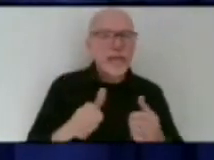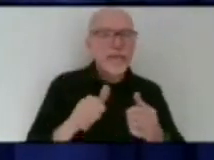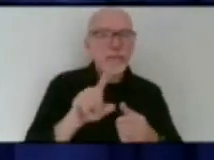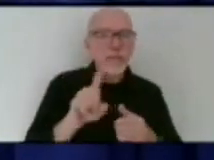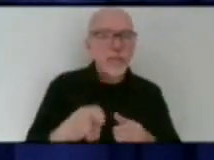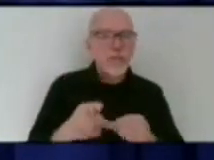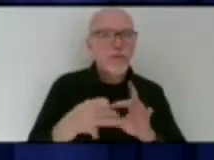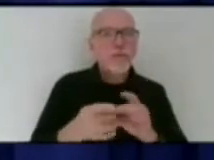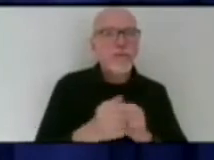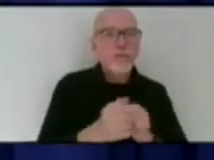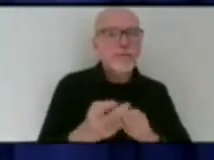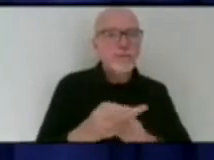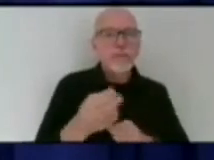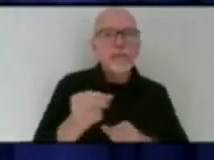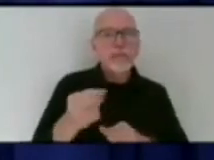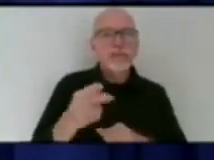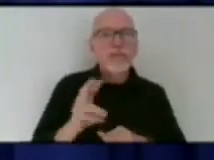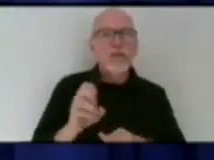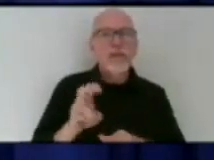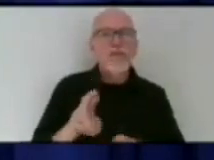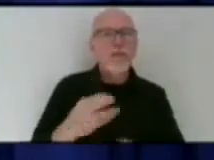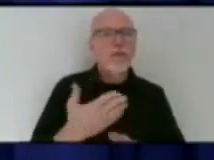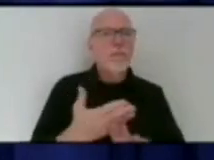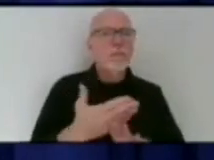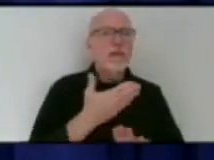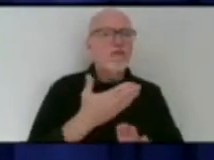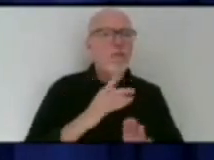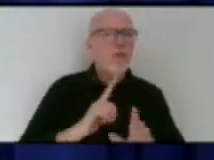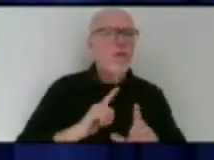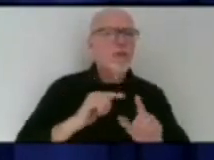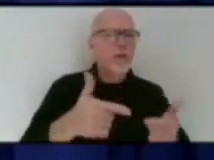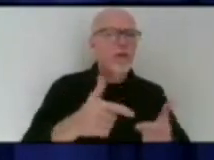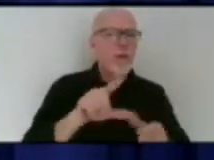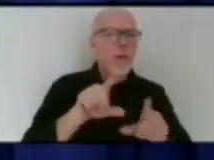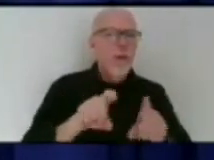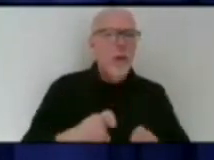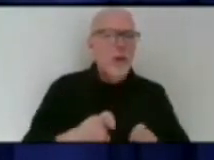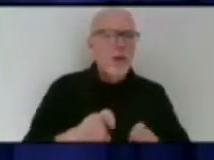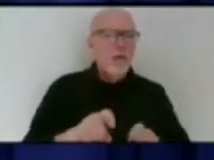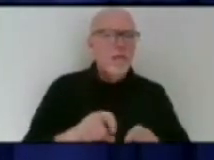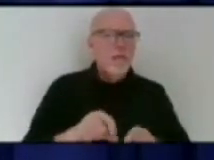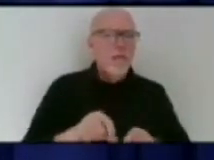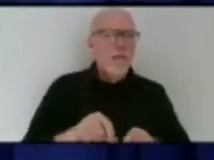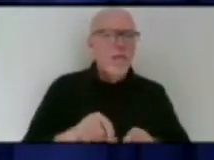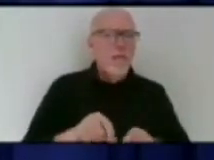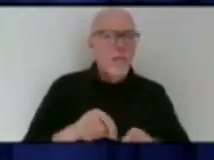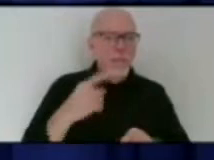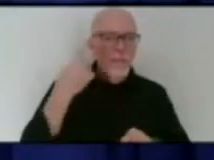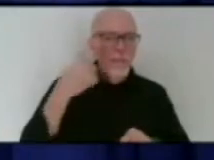were had before Rachel. We go toe the Q and a portion of the the hour. I'd be